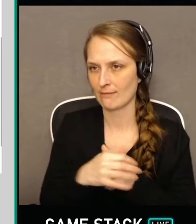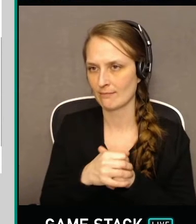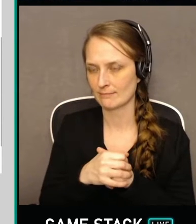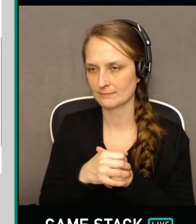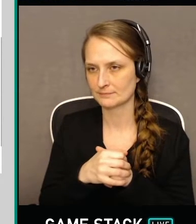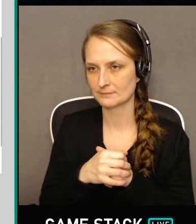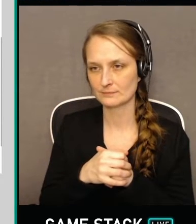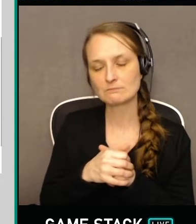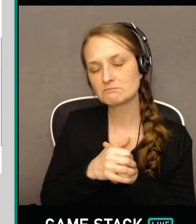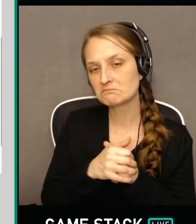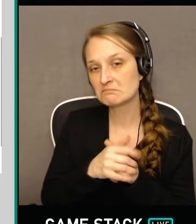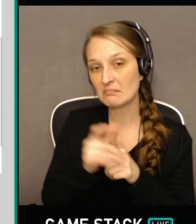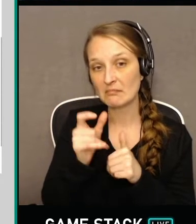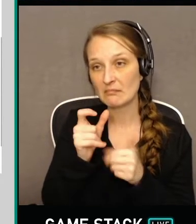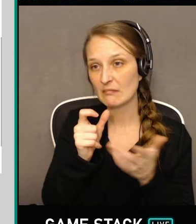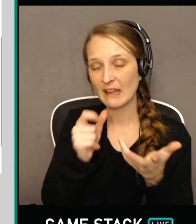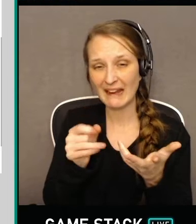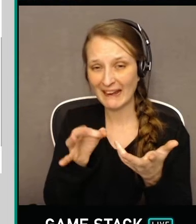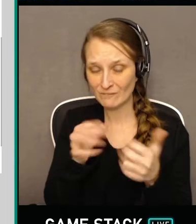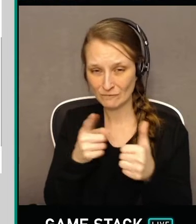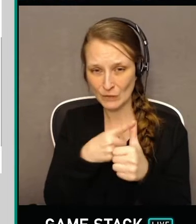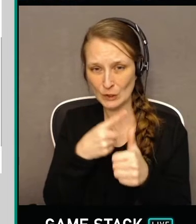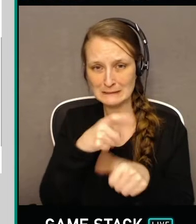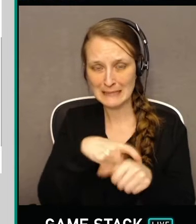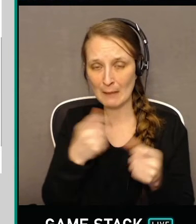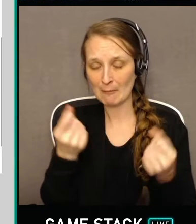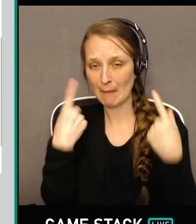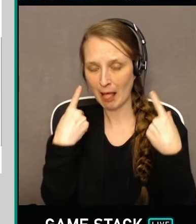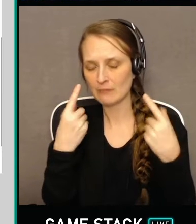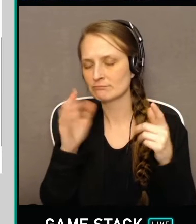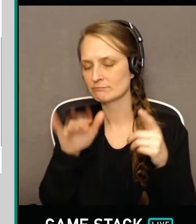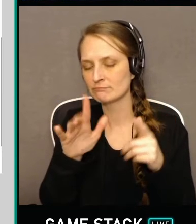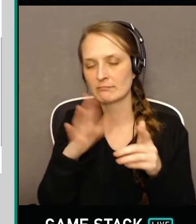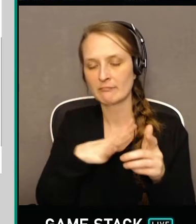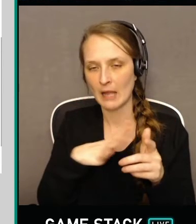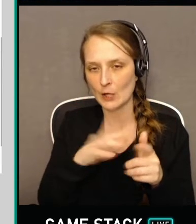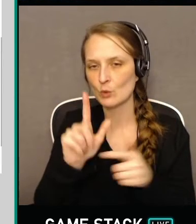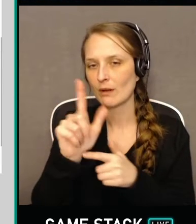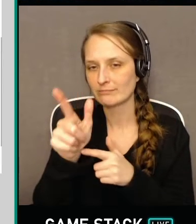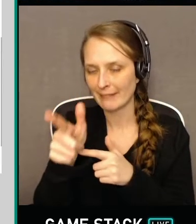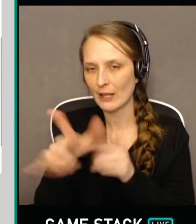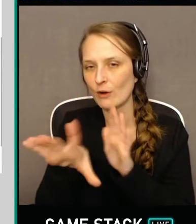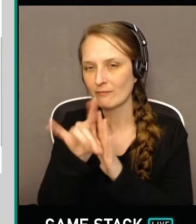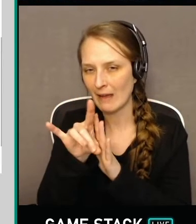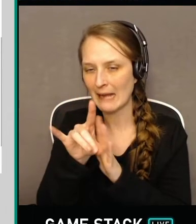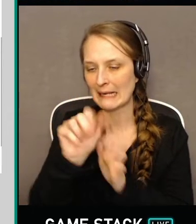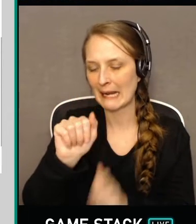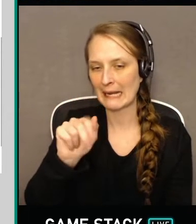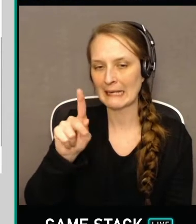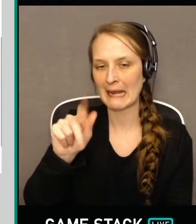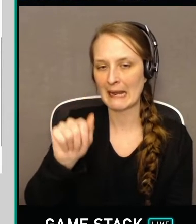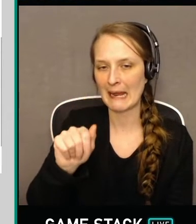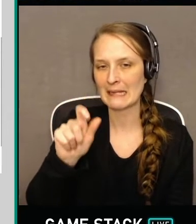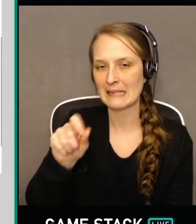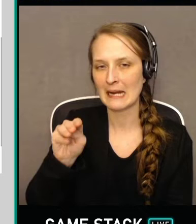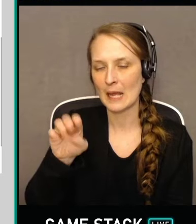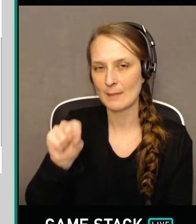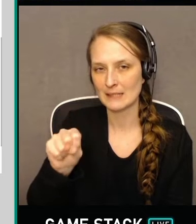No worries if you didn't catch this info the first time, you can find this information and more on AKA dot MS Slash DirectX 12 Agility.